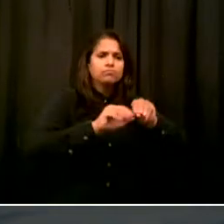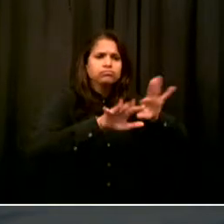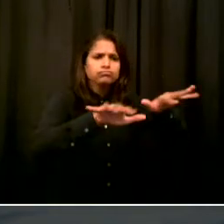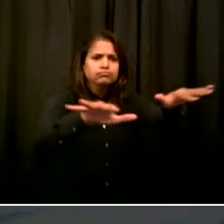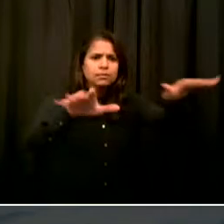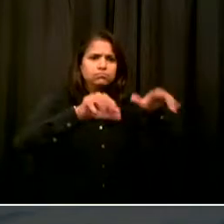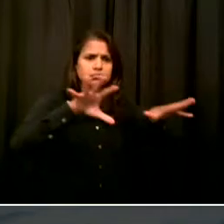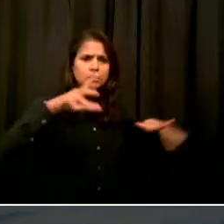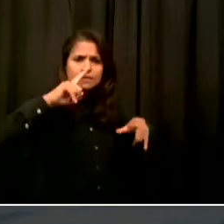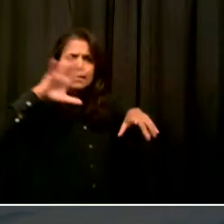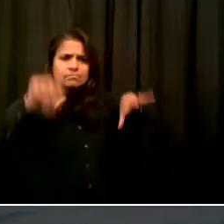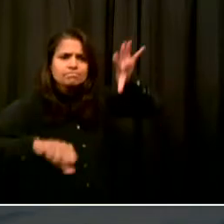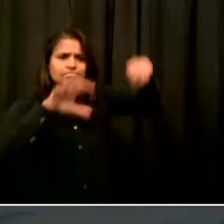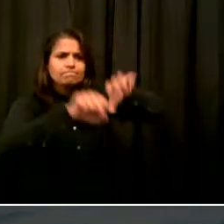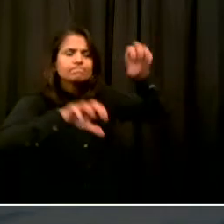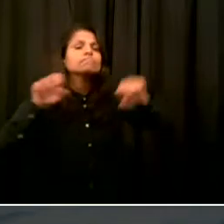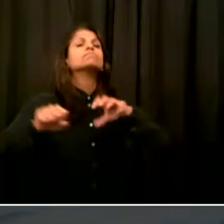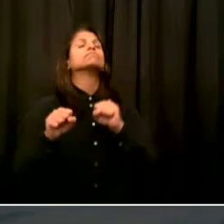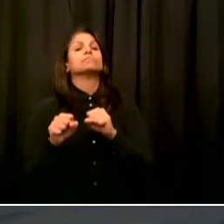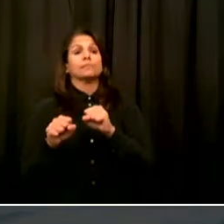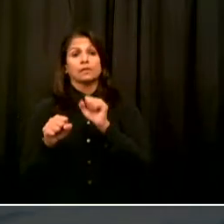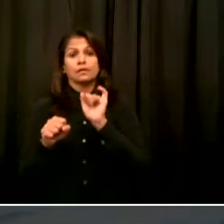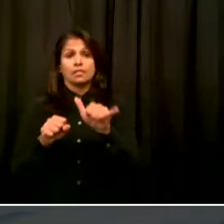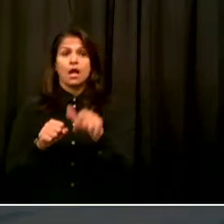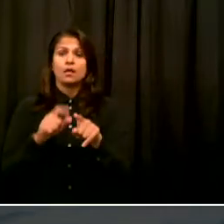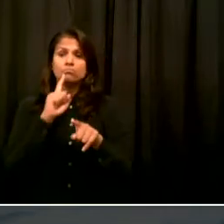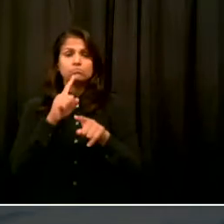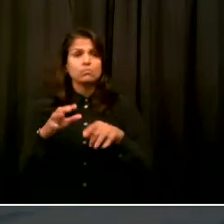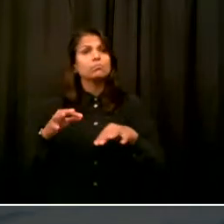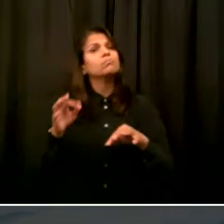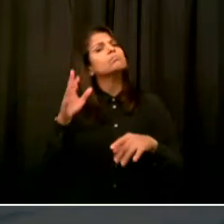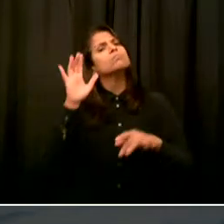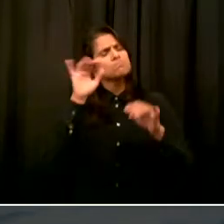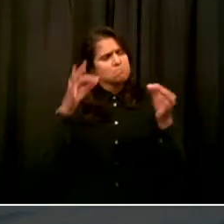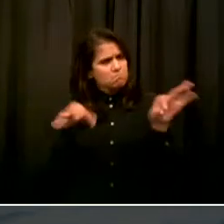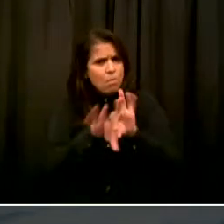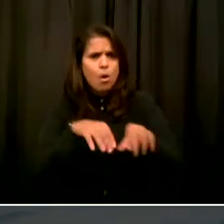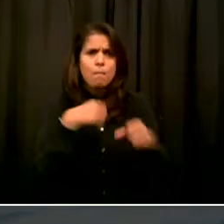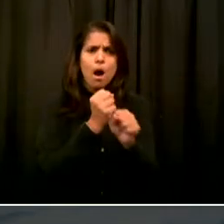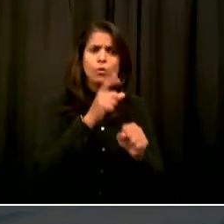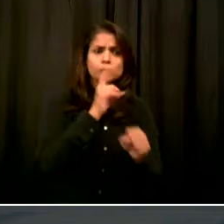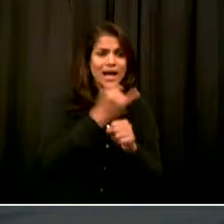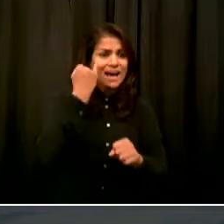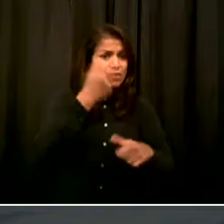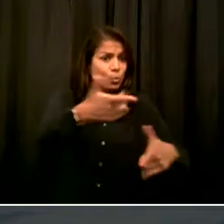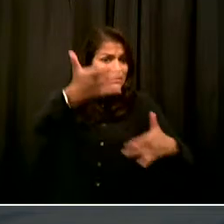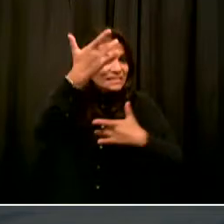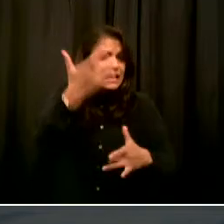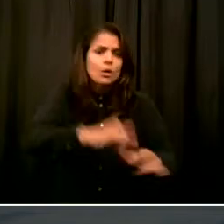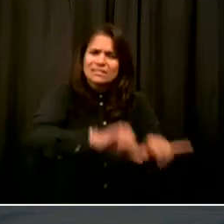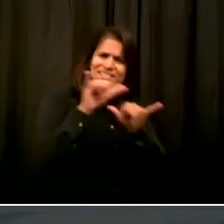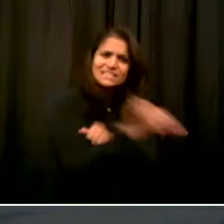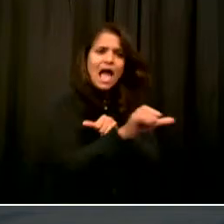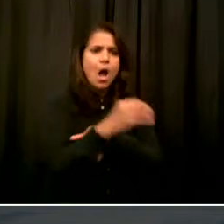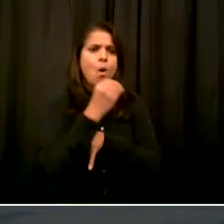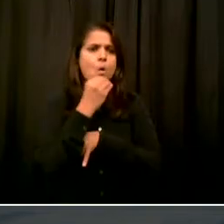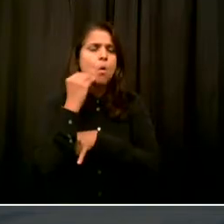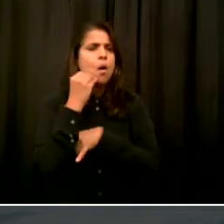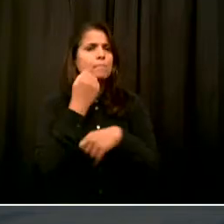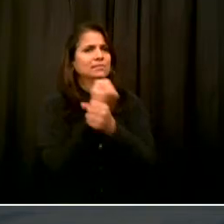BUILDING, WE WILL TEAM YYOU UP